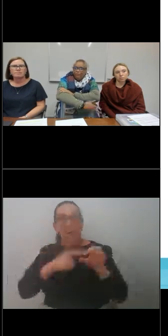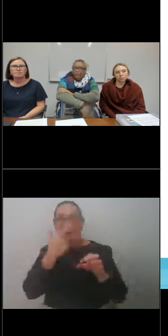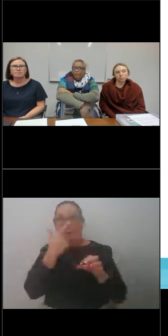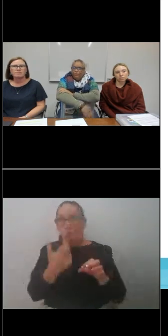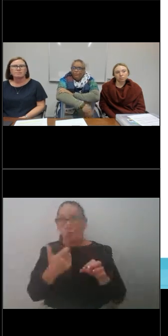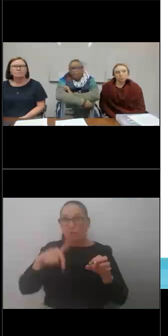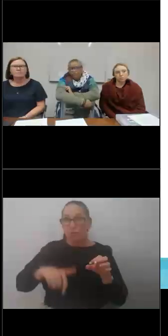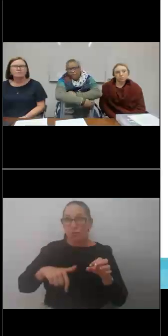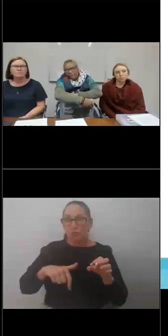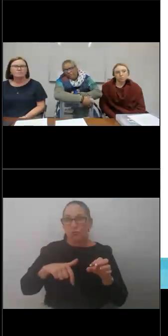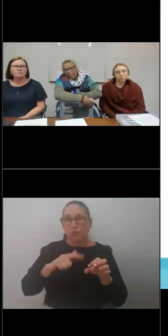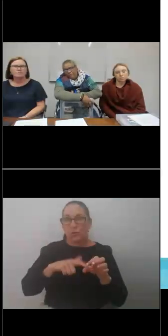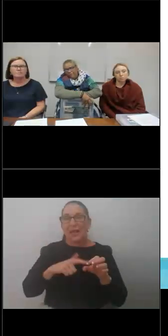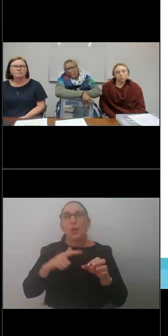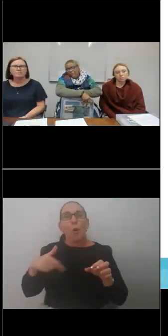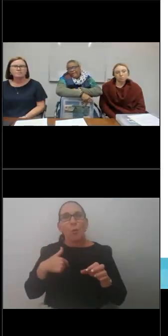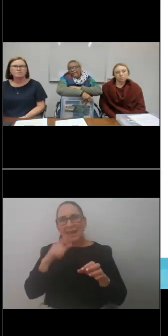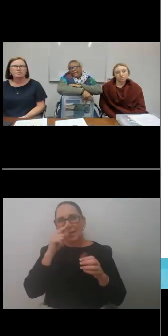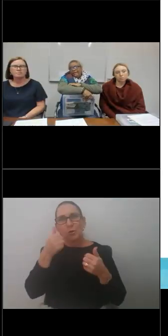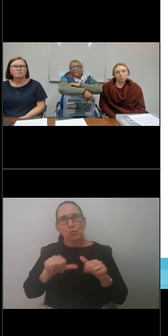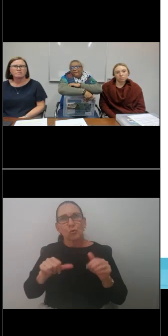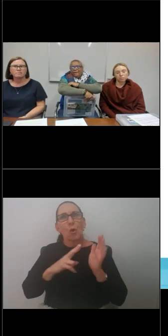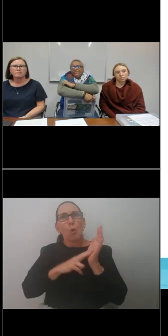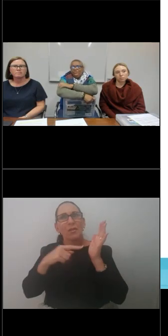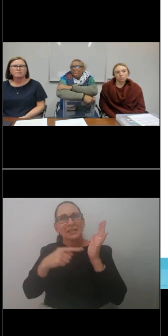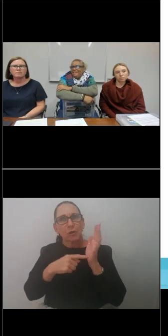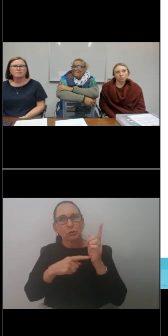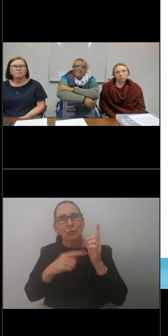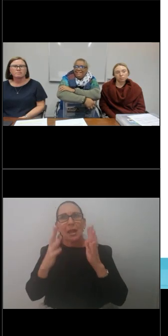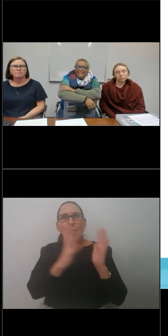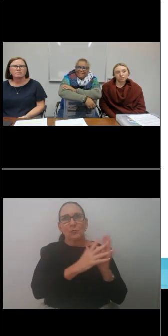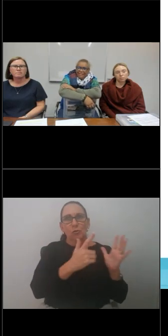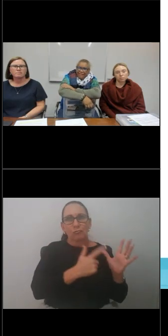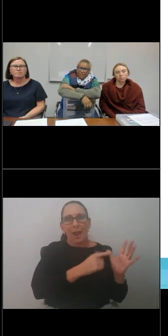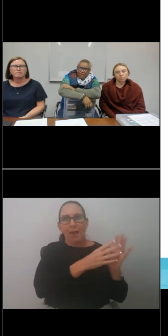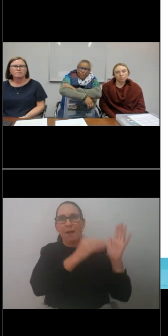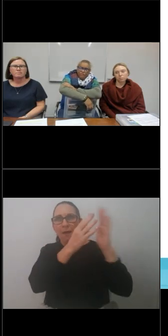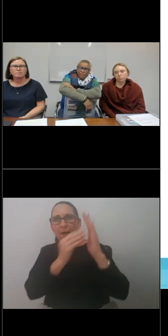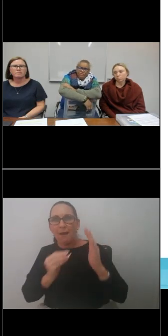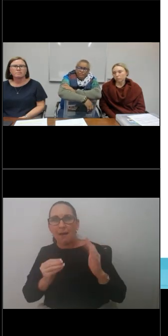from the Northern Territory in Western Australia so back in 2016 Northern Territory in Western